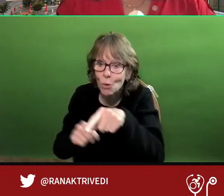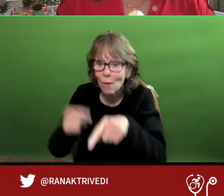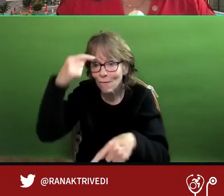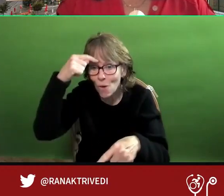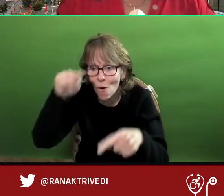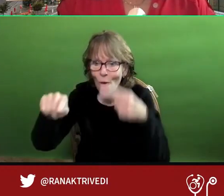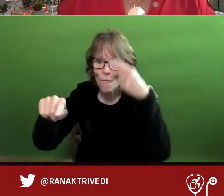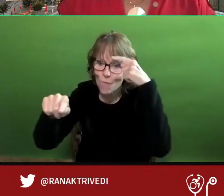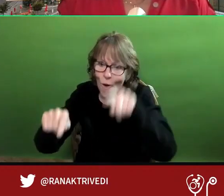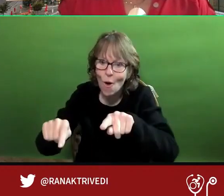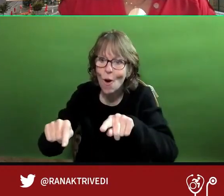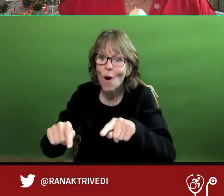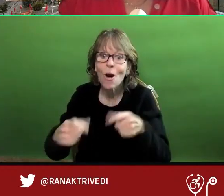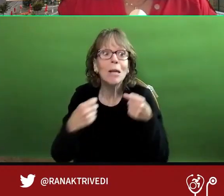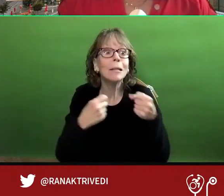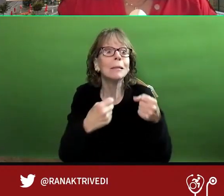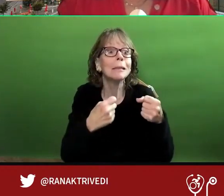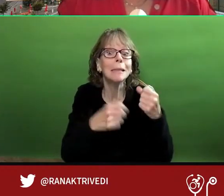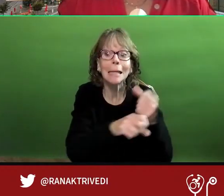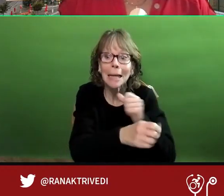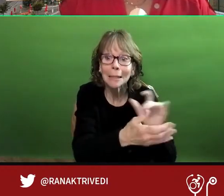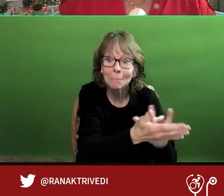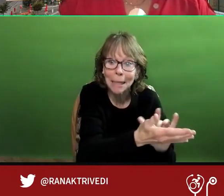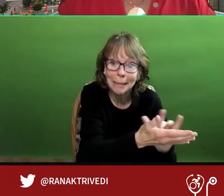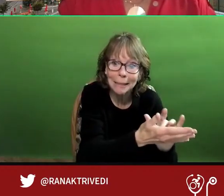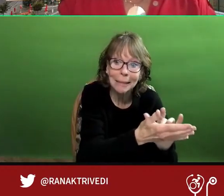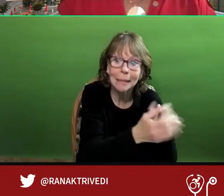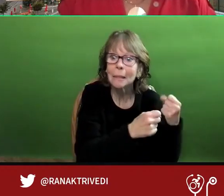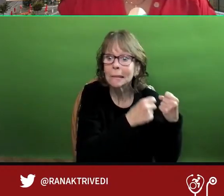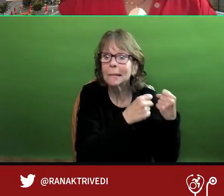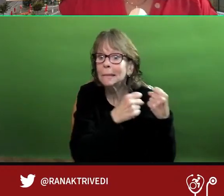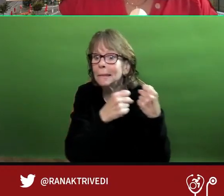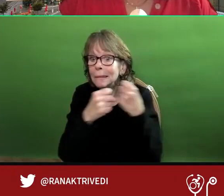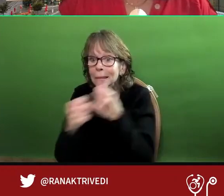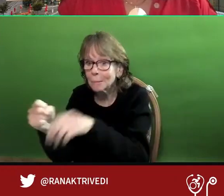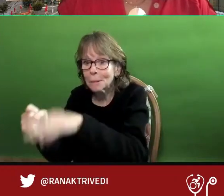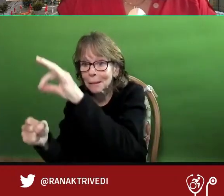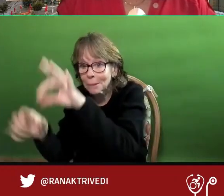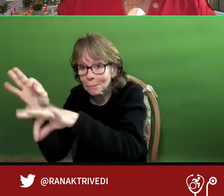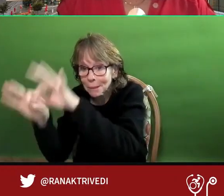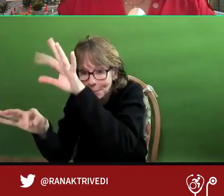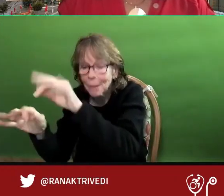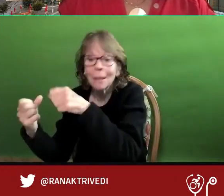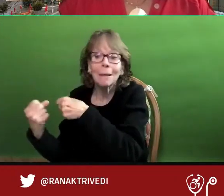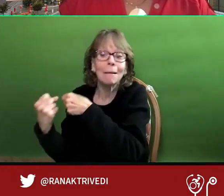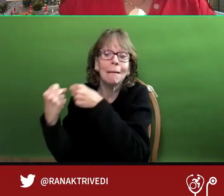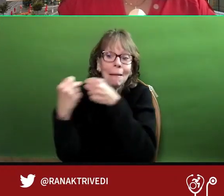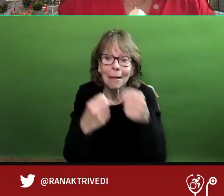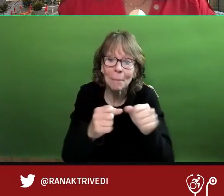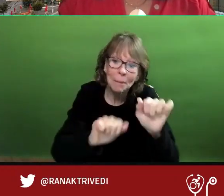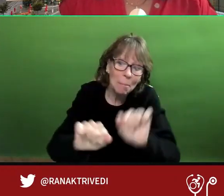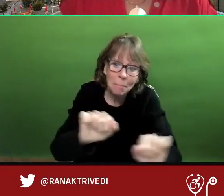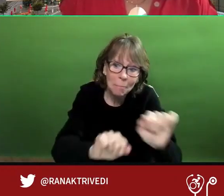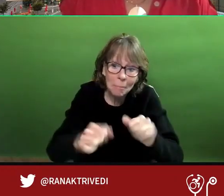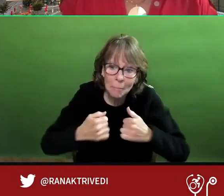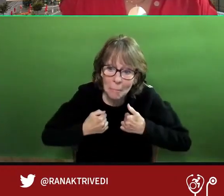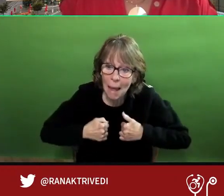everything all the way to taking care of bathing, toileting, and other activities of daily living.